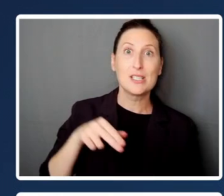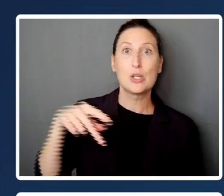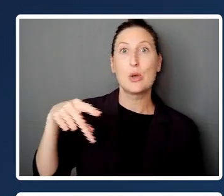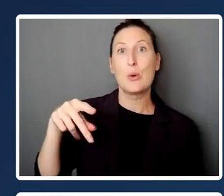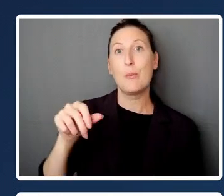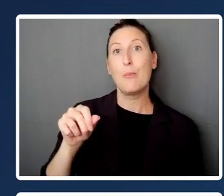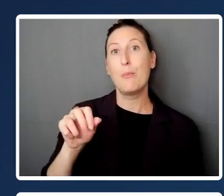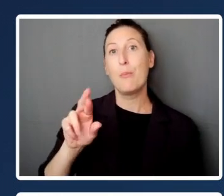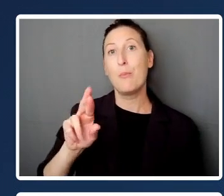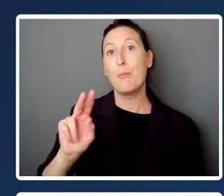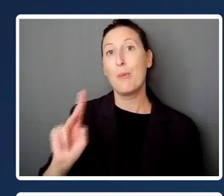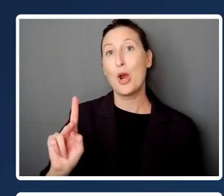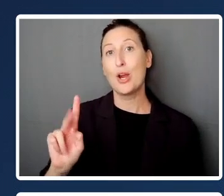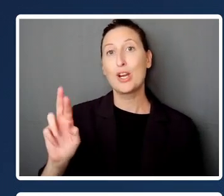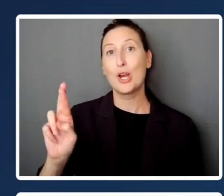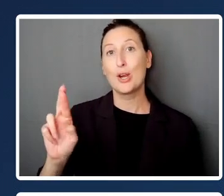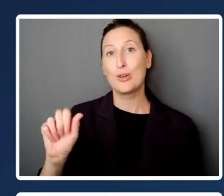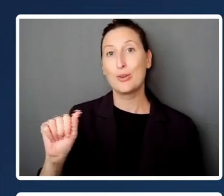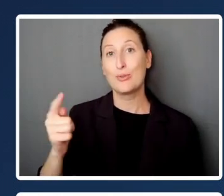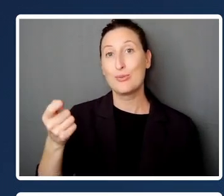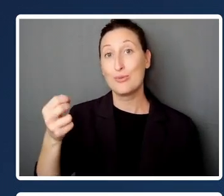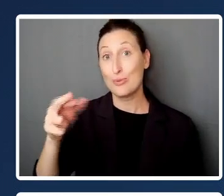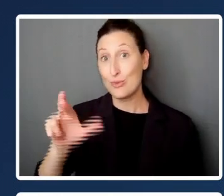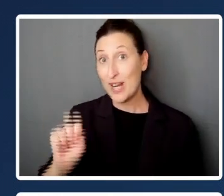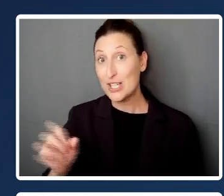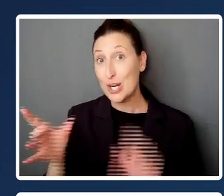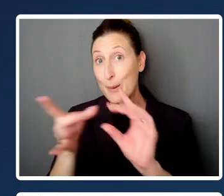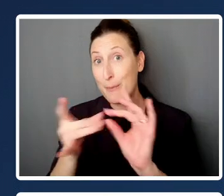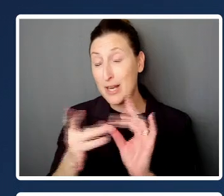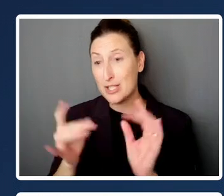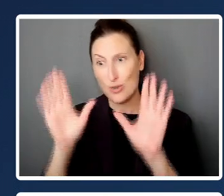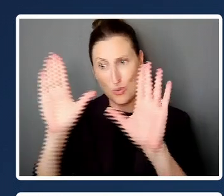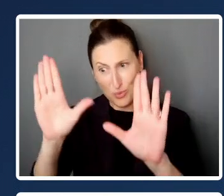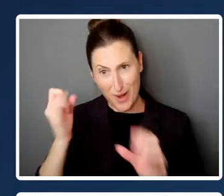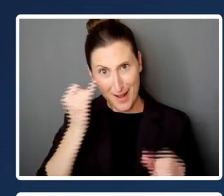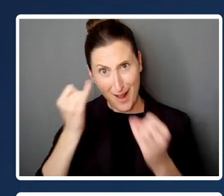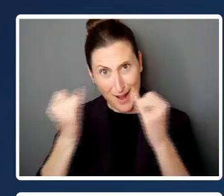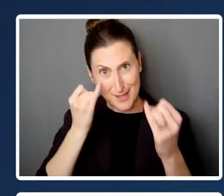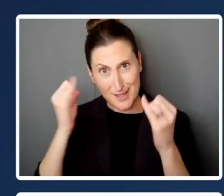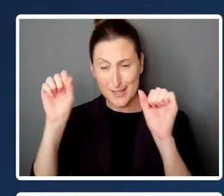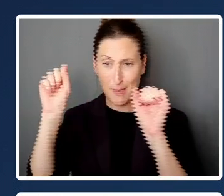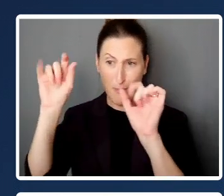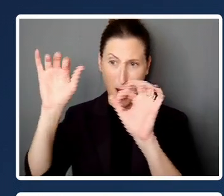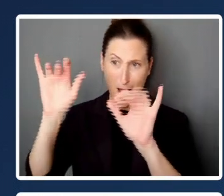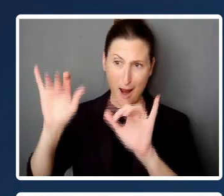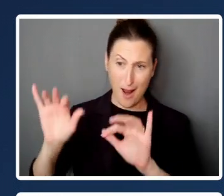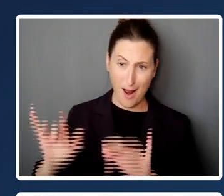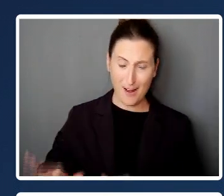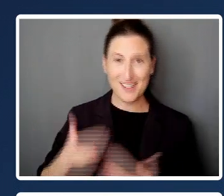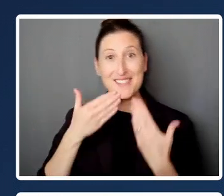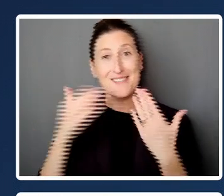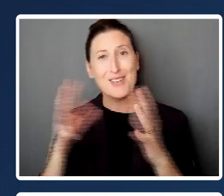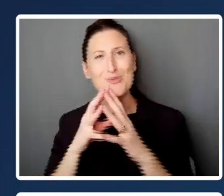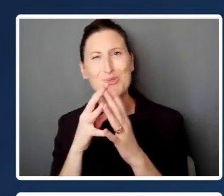so -- yeah. I'm getting some great ideas from the comments in the chat. So, thank you all so much for your input.